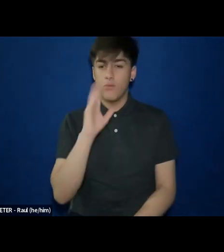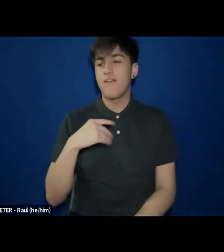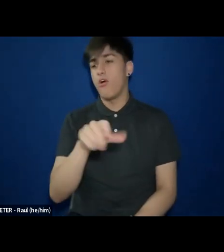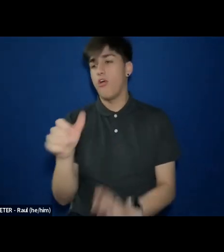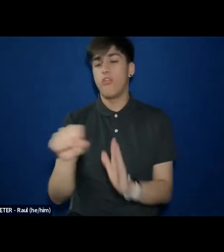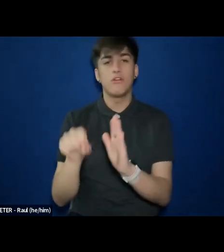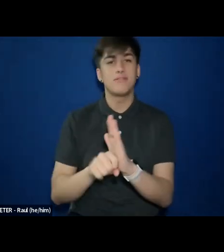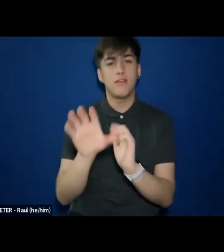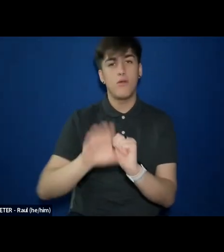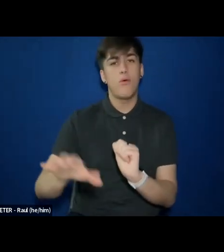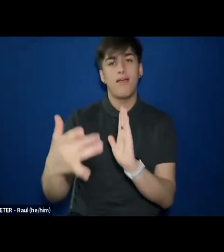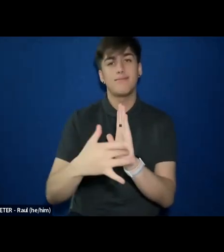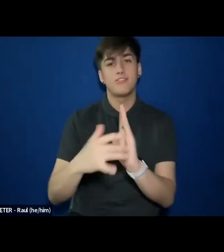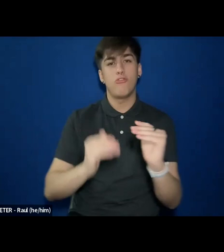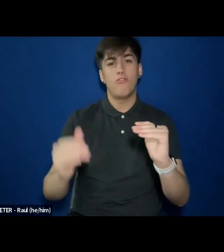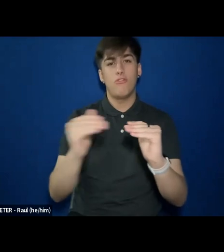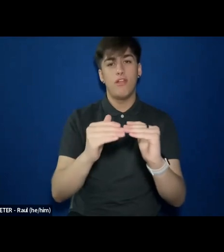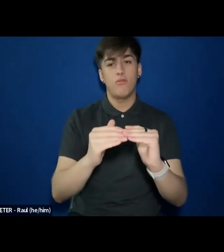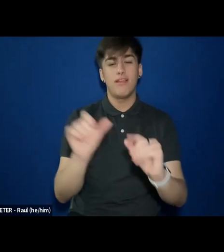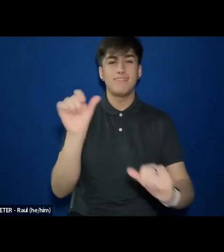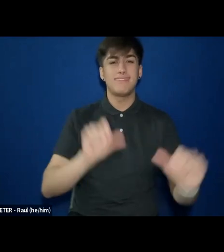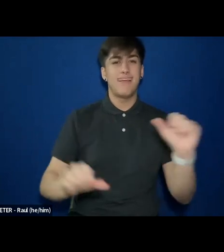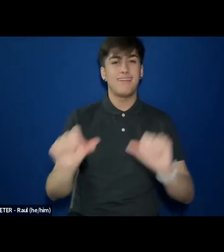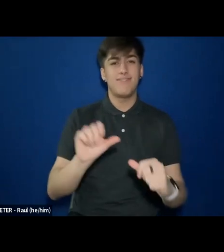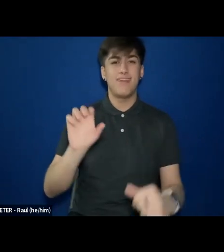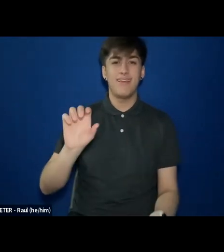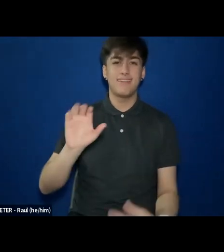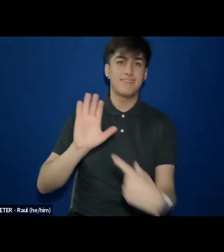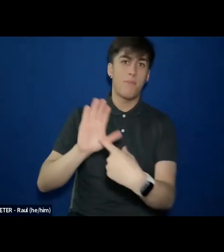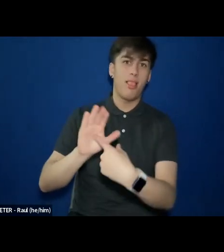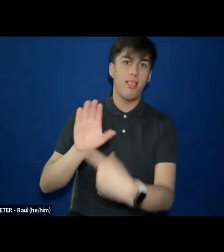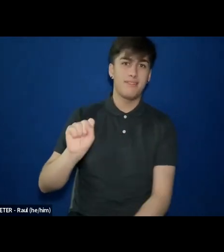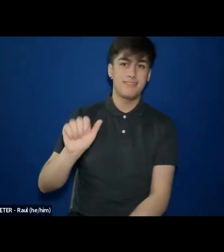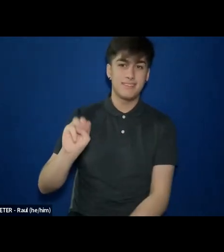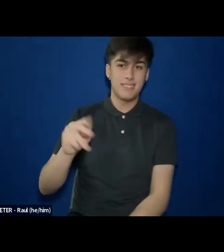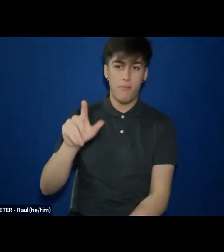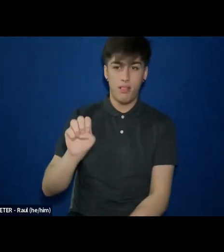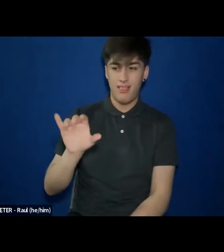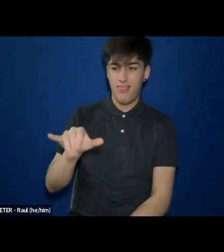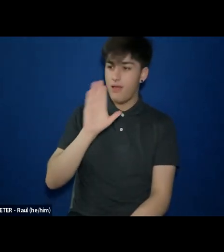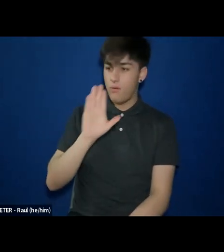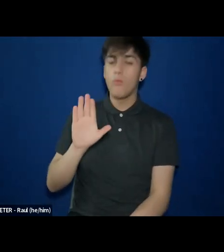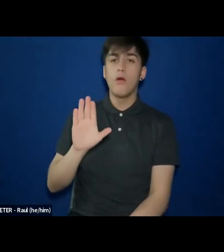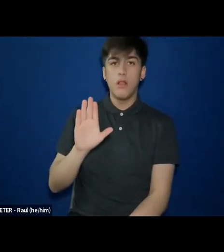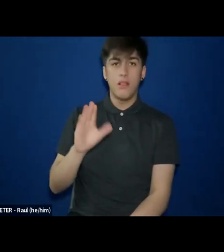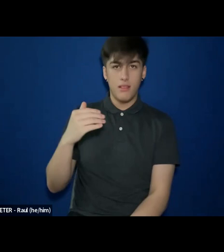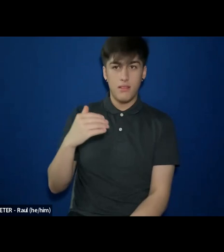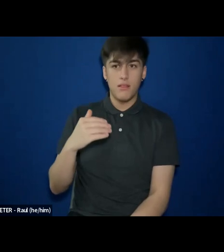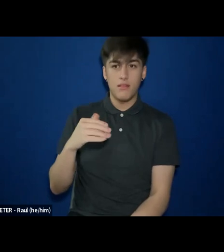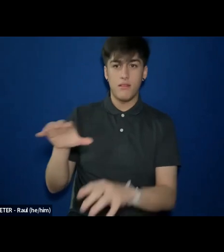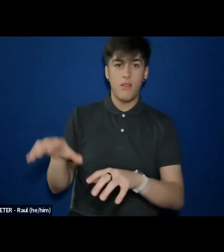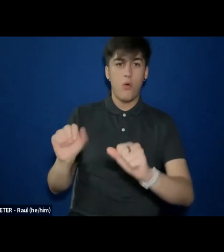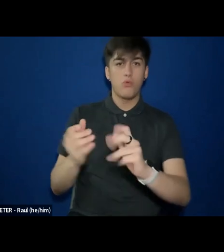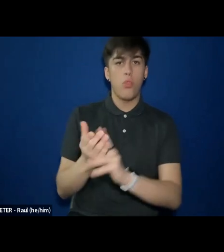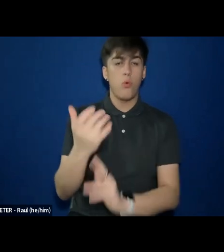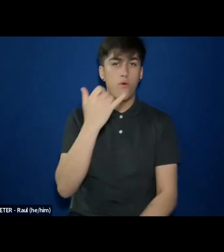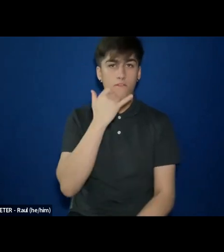digital equity scientific sample. So it is going to be conducted by phone in 4 languages and a